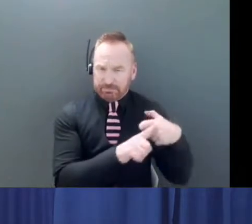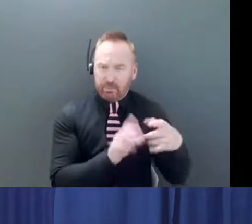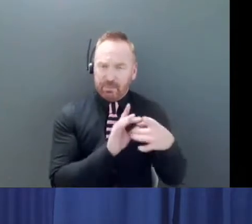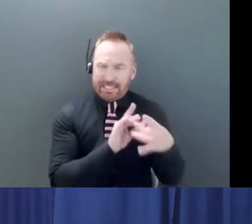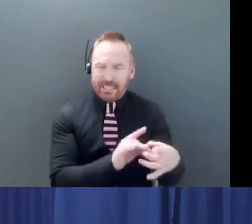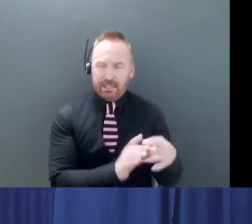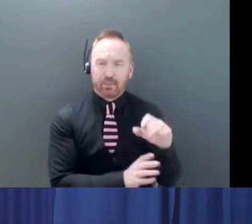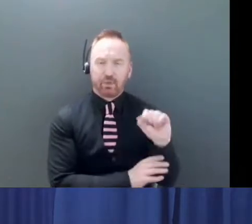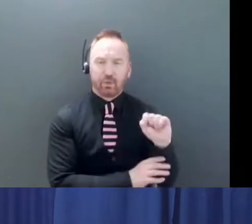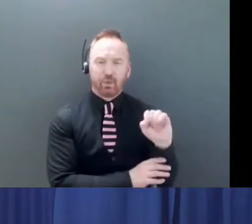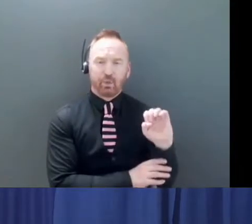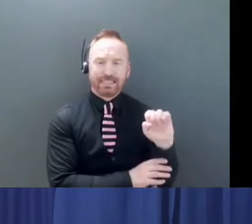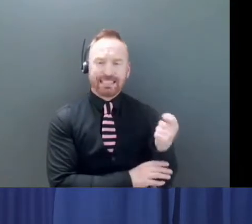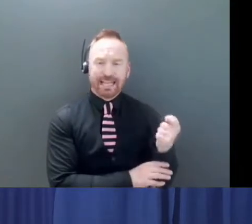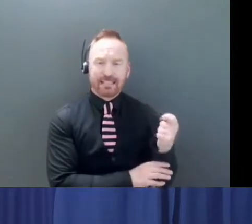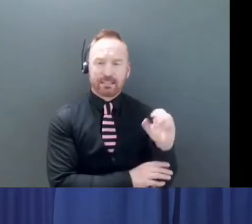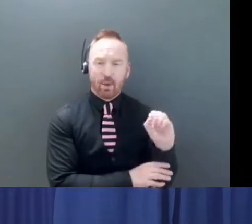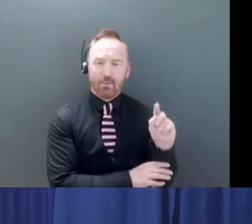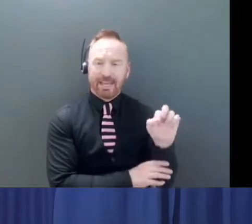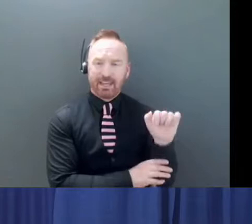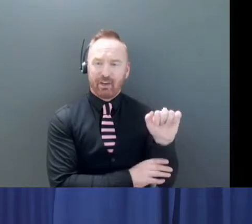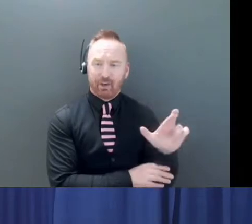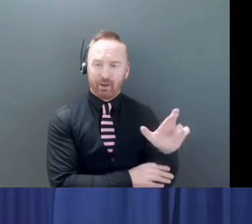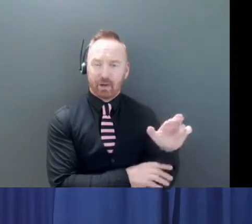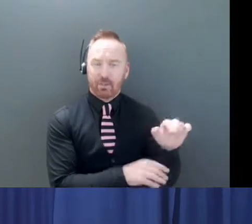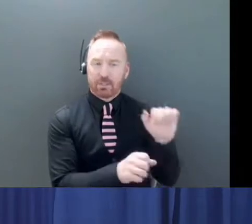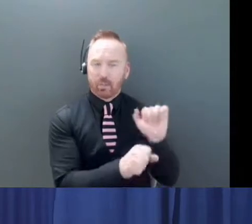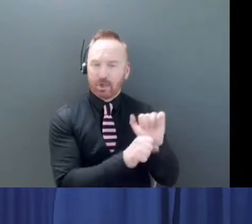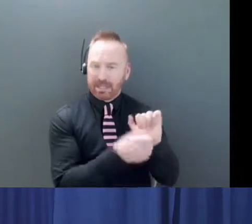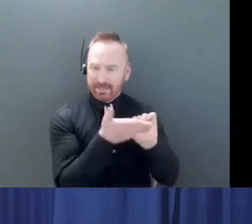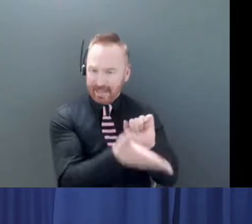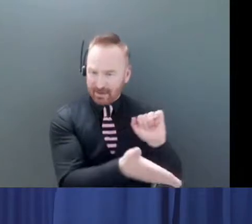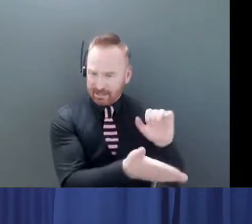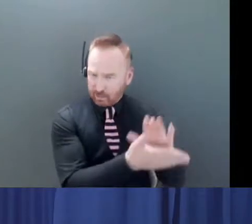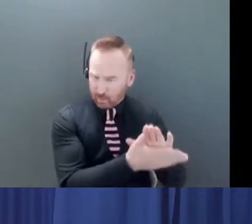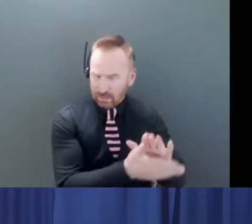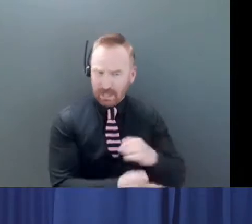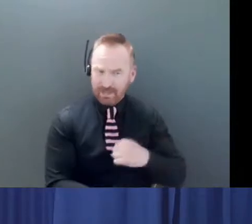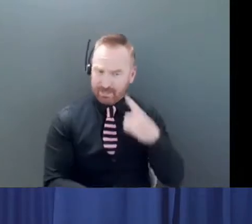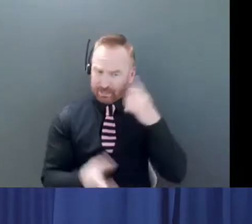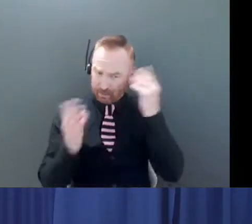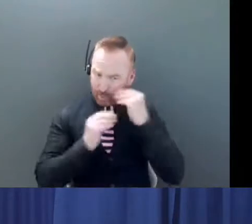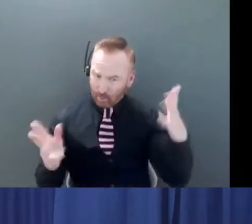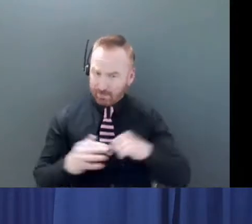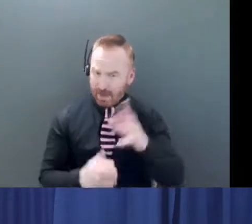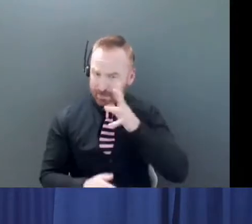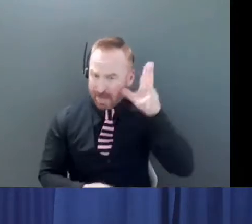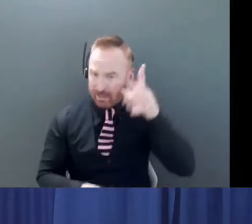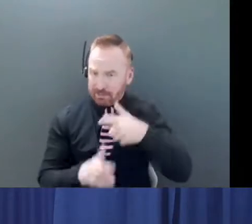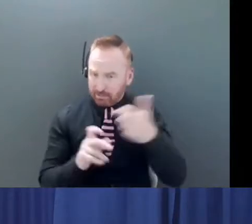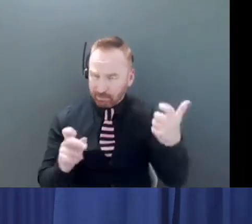Thanks, Hailey, for the question. This is a matter that is before